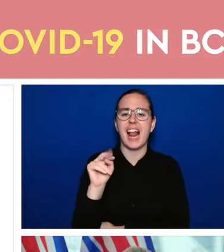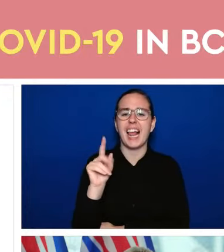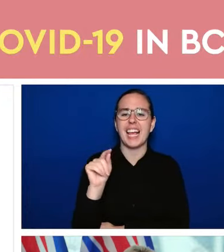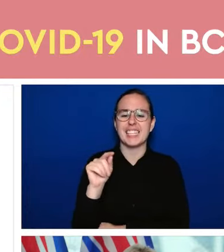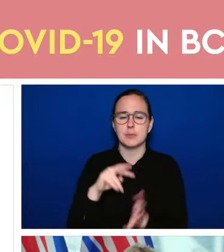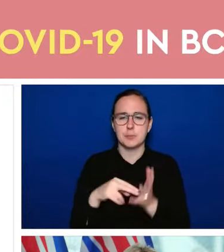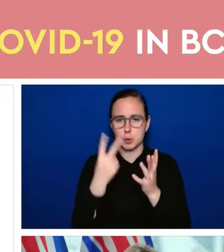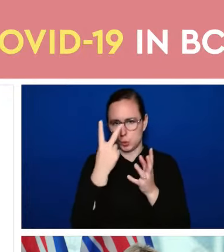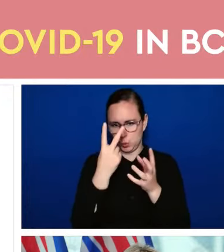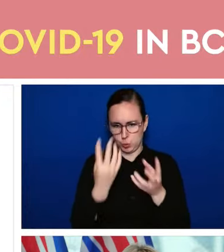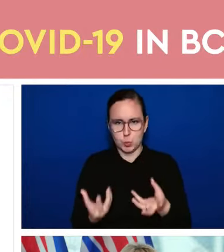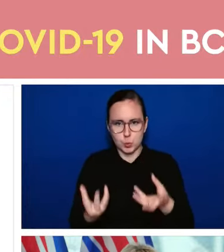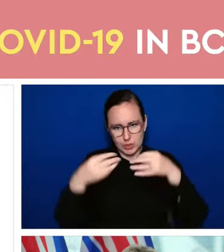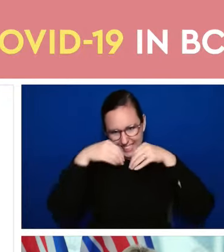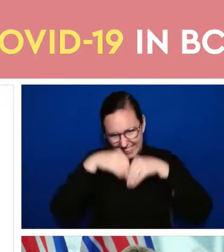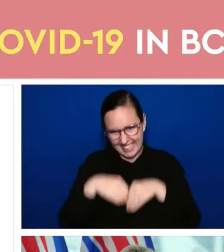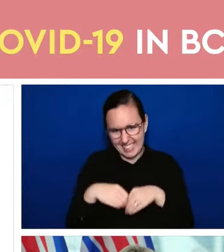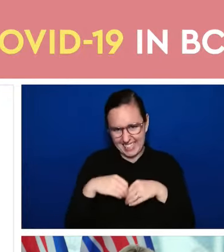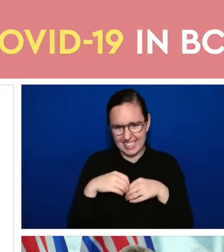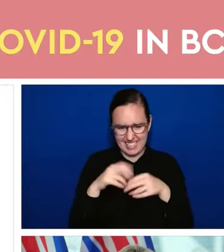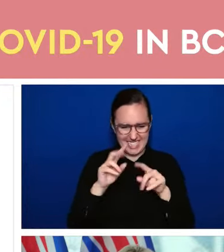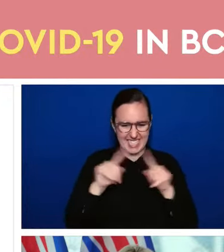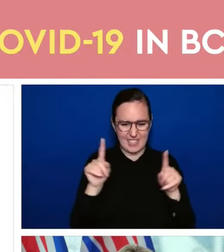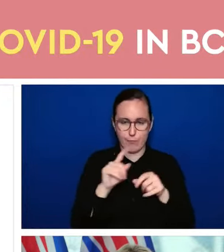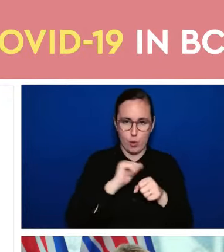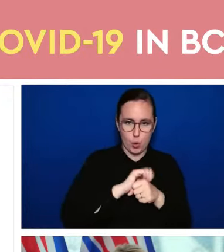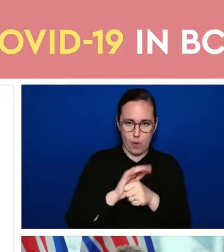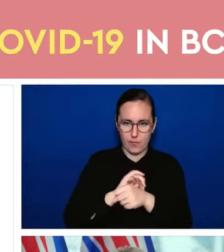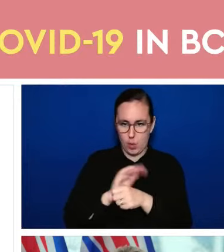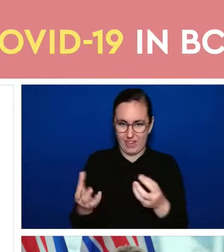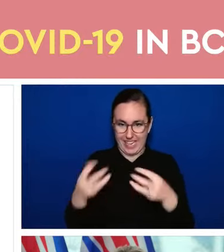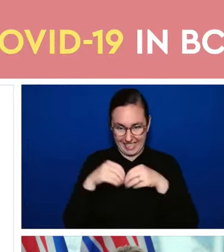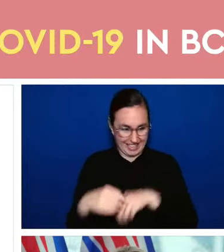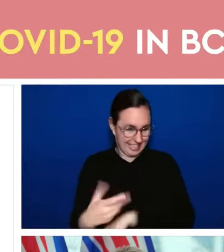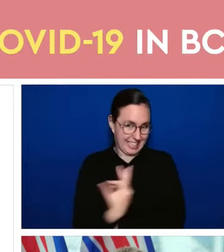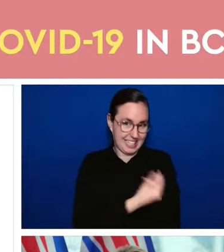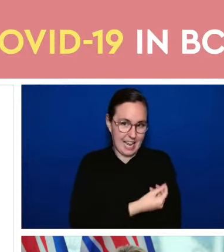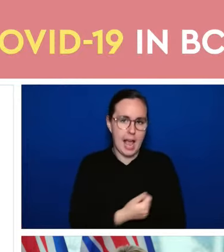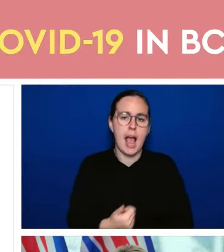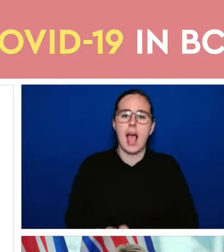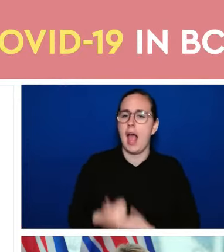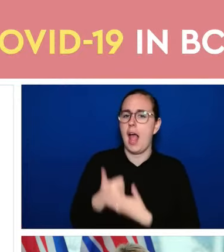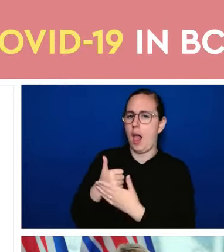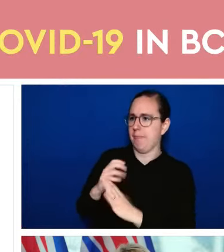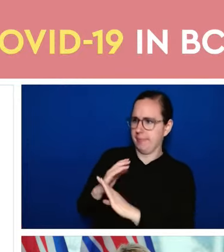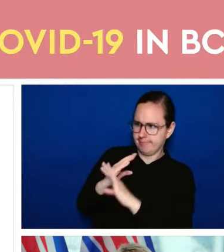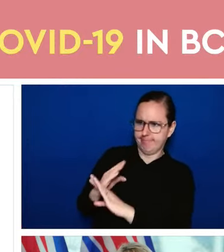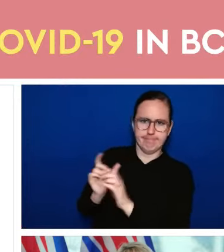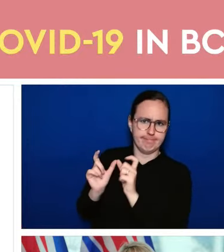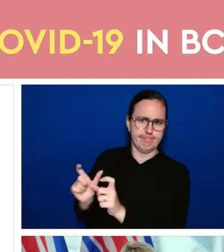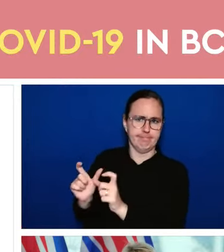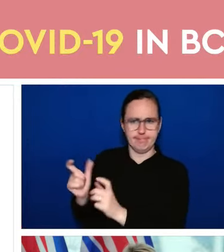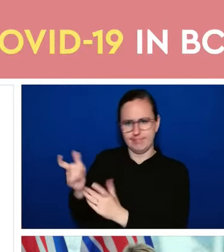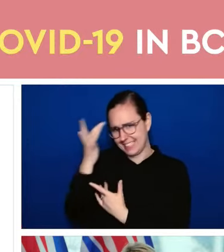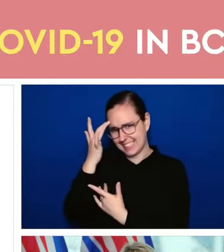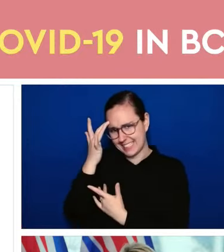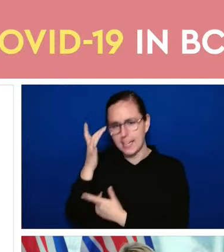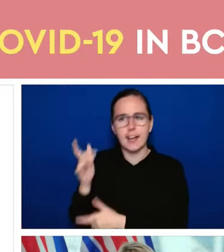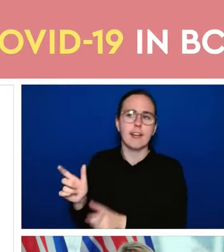time but does preventing against reinfection as well. And we want people to have that boosting